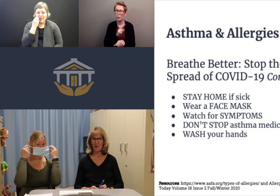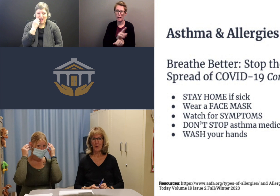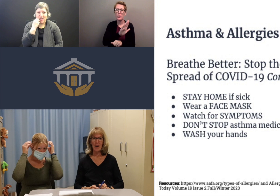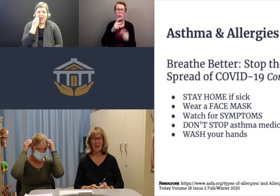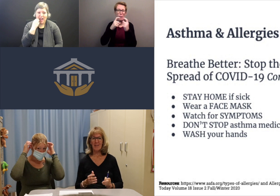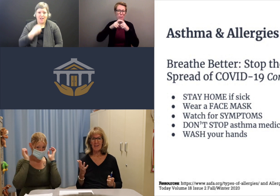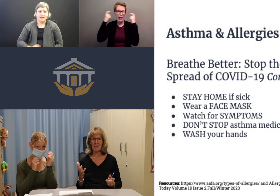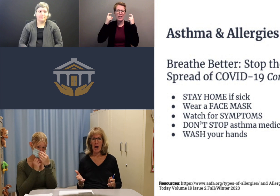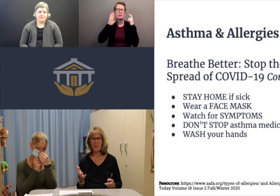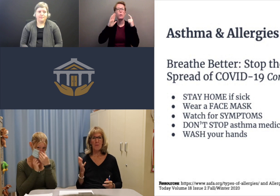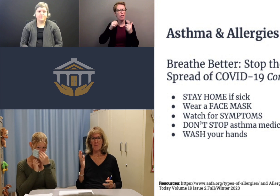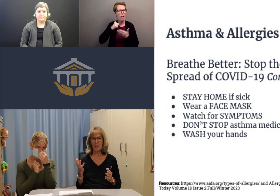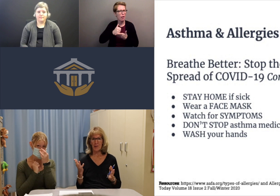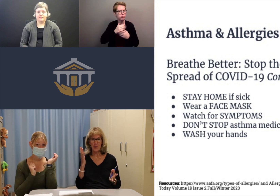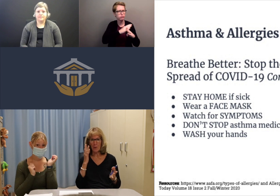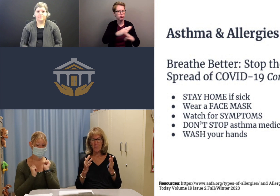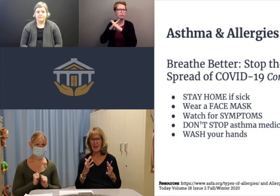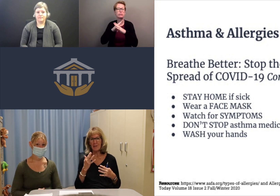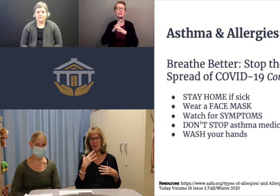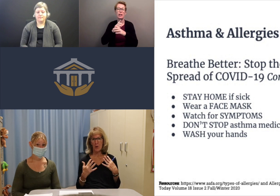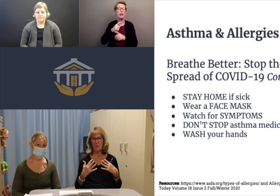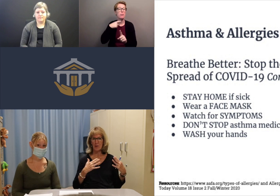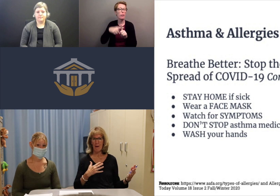you. That's going to stop you from touching your own face and your nose and your mouth.